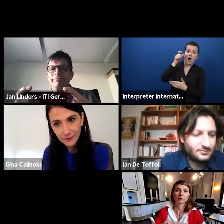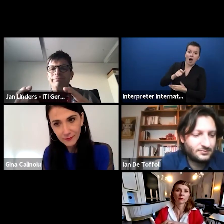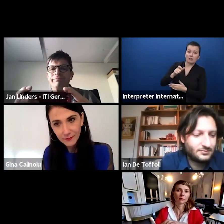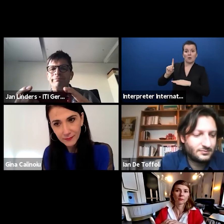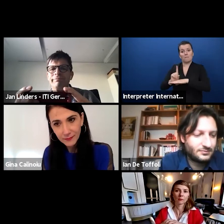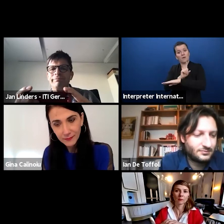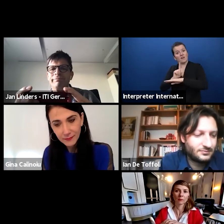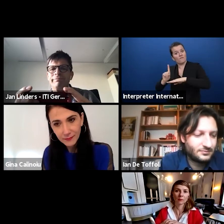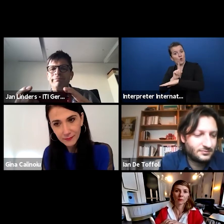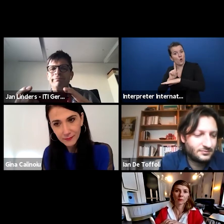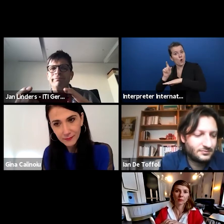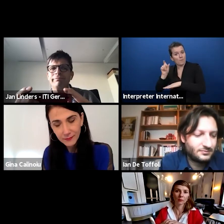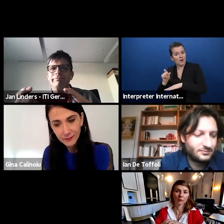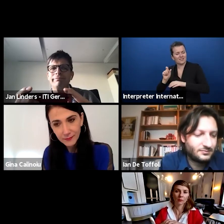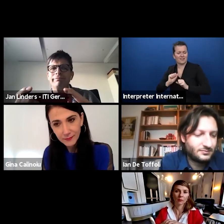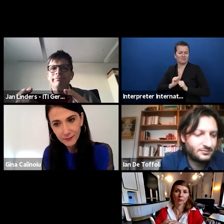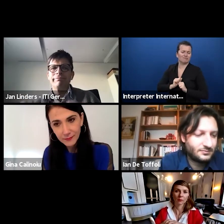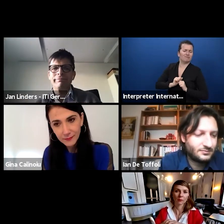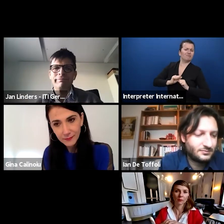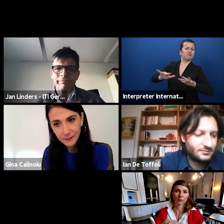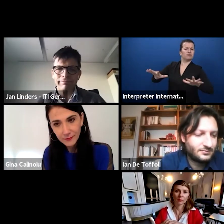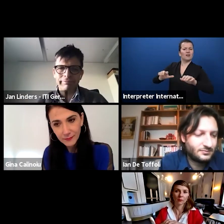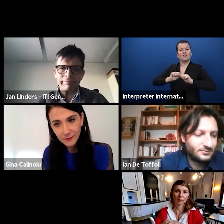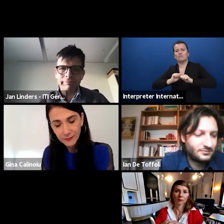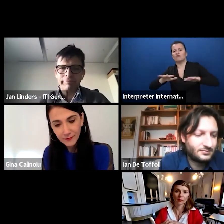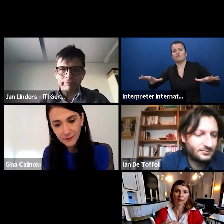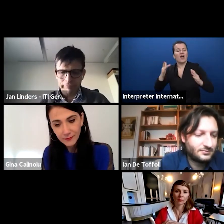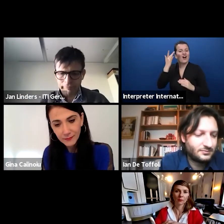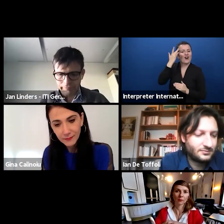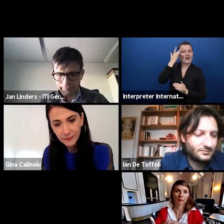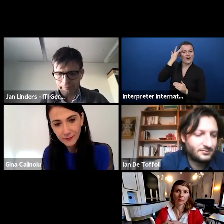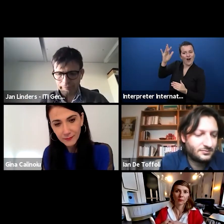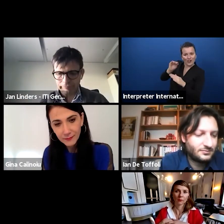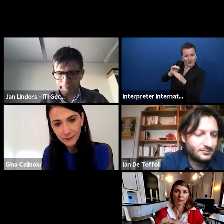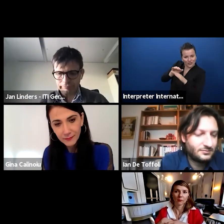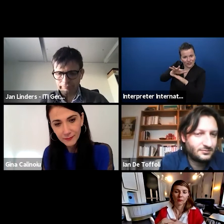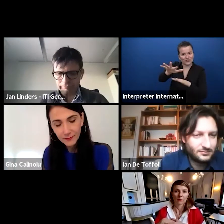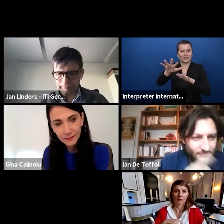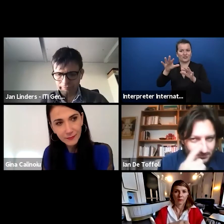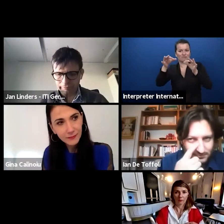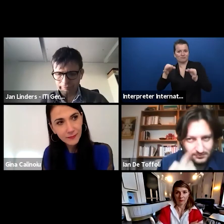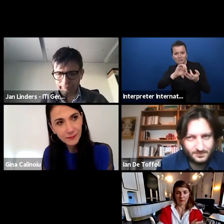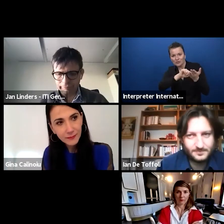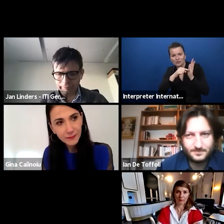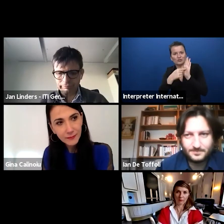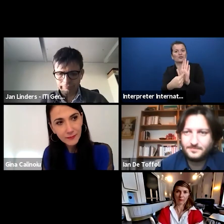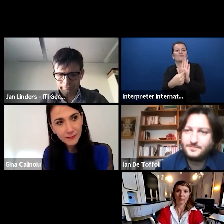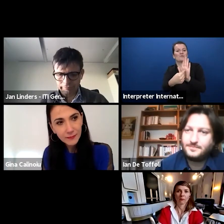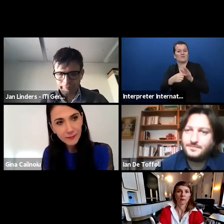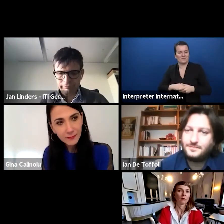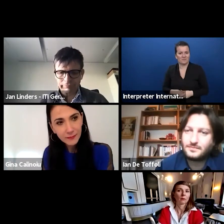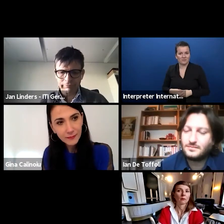to be avant-garde and frame our culture, our societies and visions of a better and more open